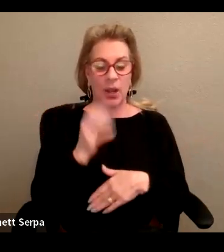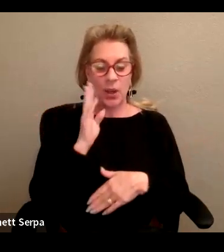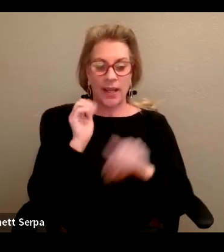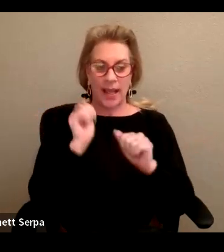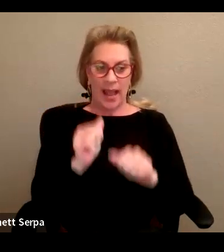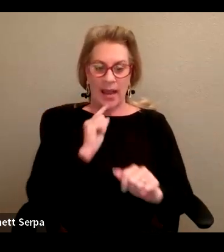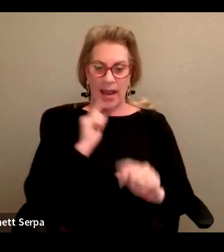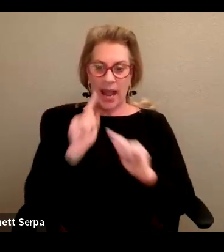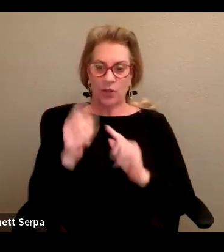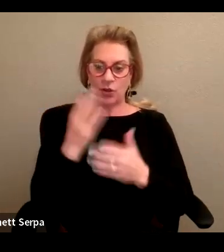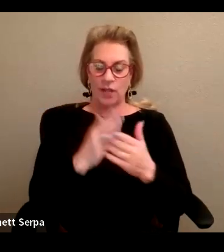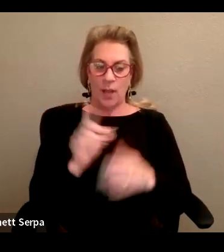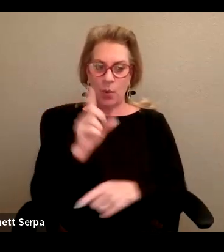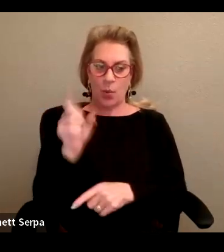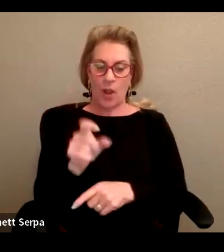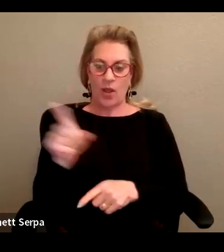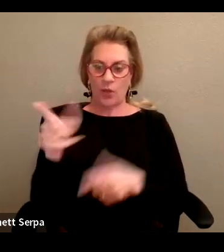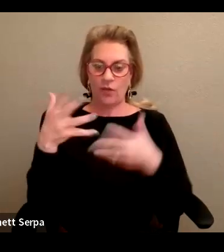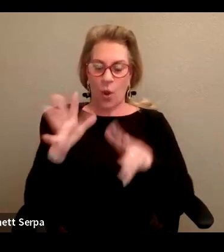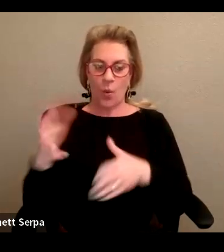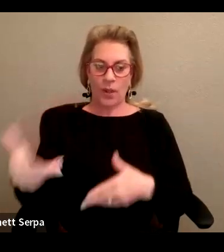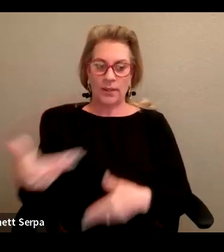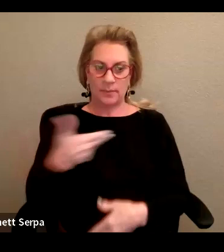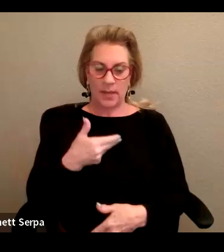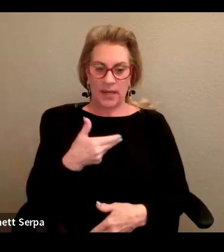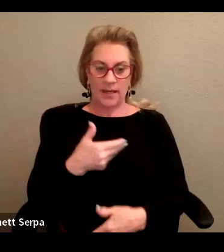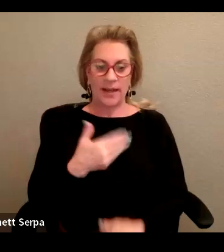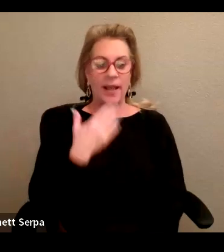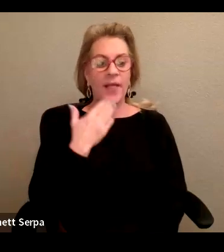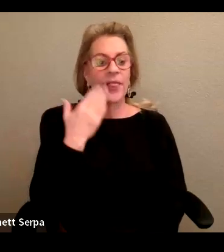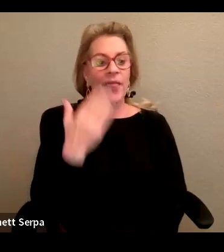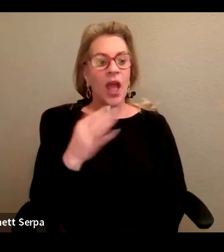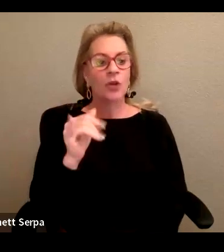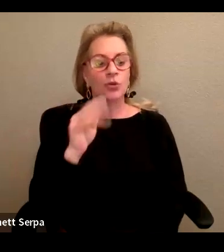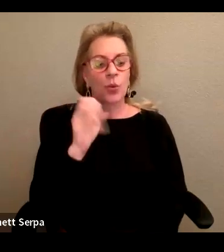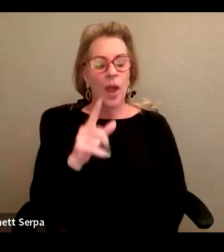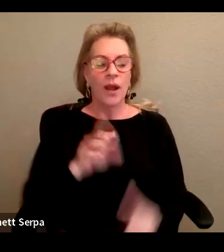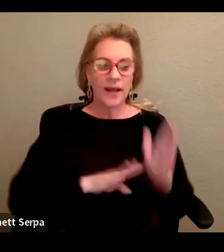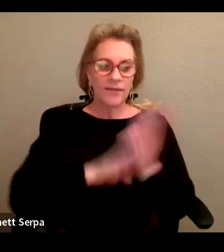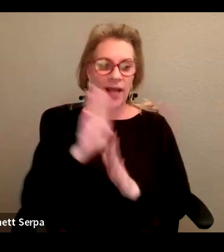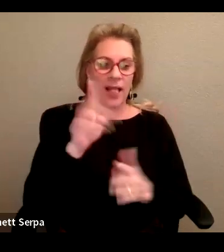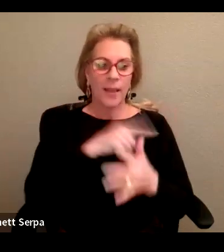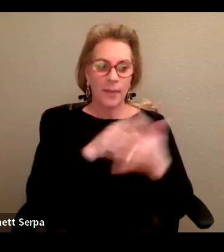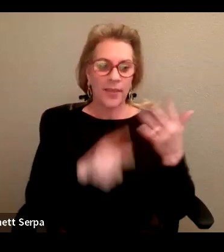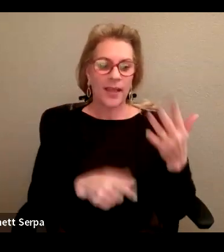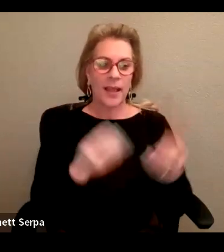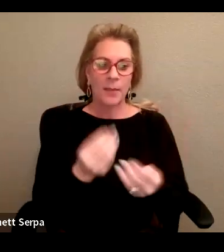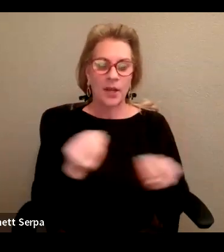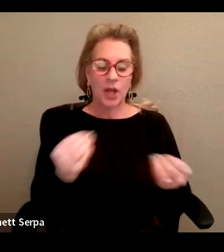have submitted Joel thank you for your work on developing these materials and sharing more about